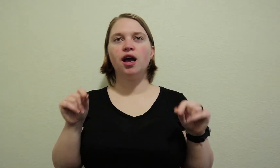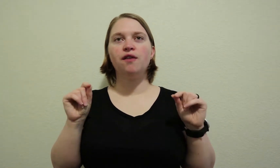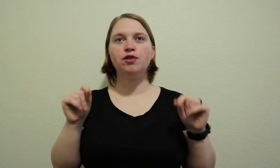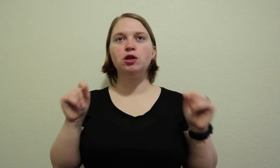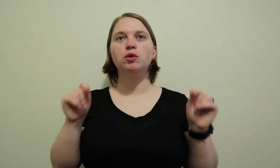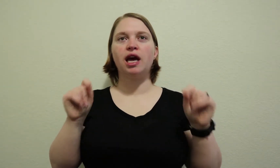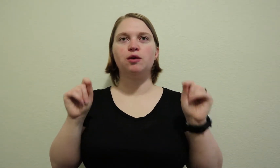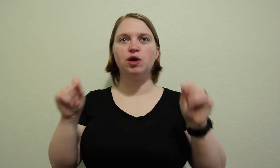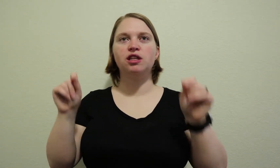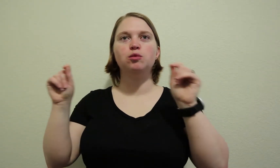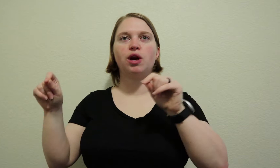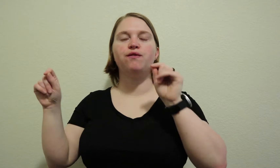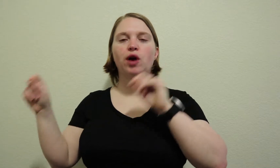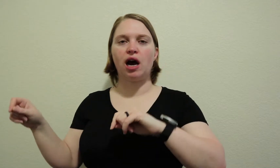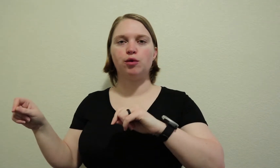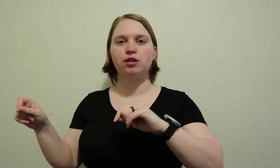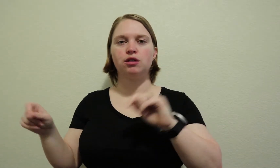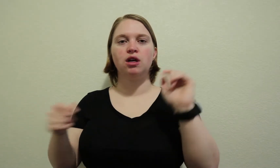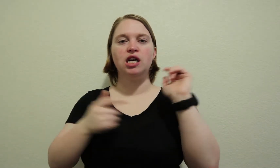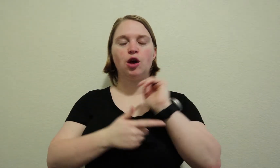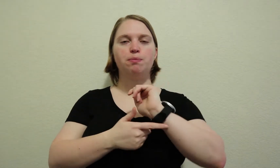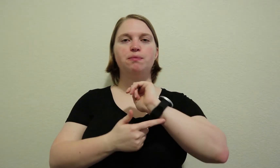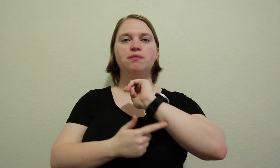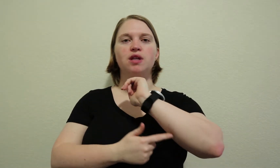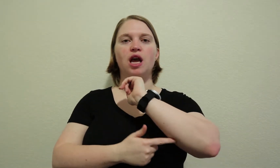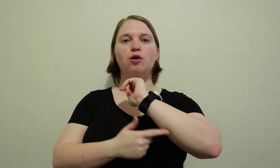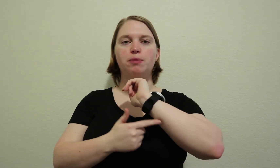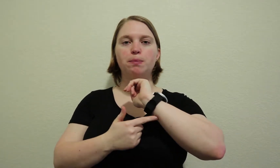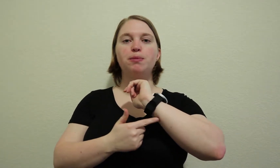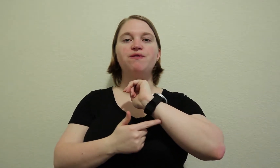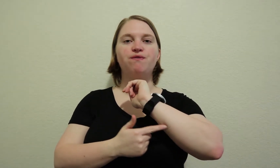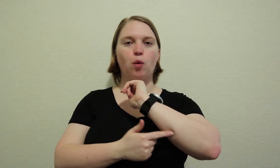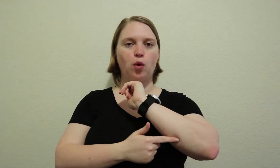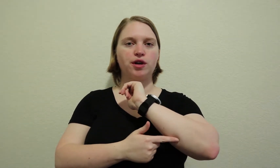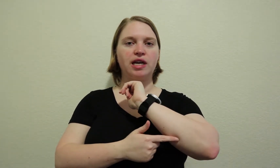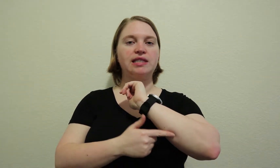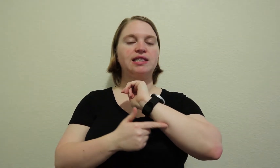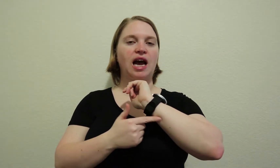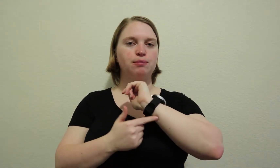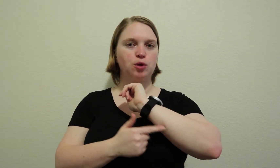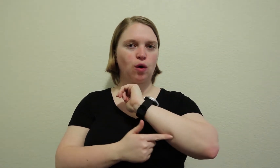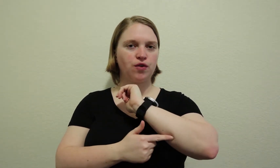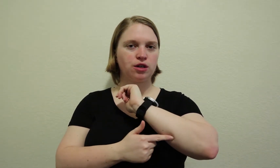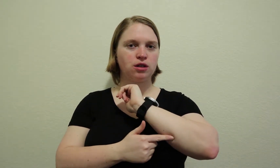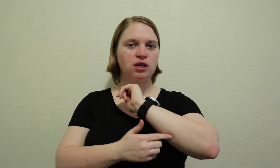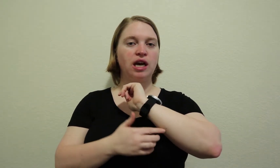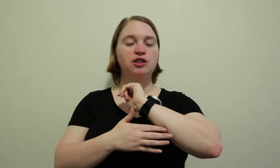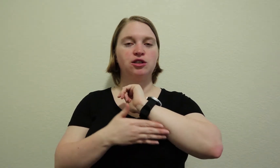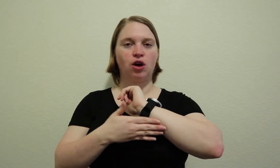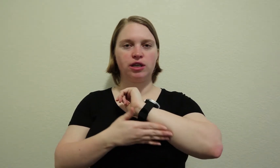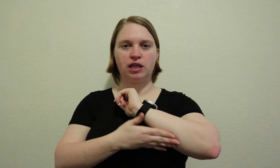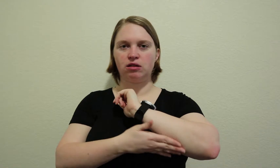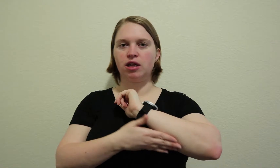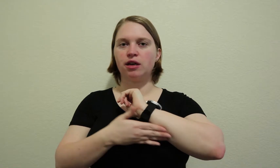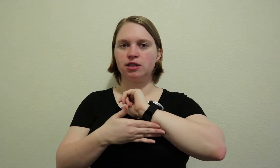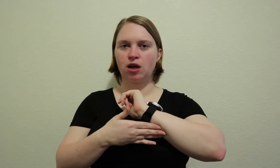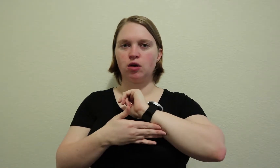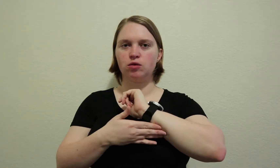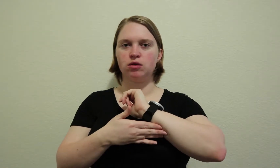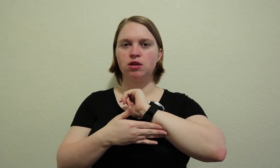If you get it within 24 hours, it will be before it scabs over and start healing on its own